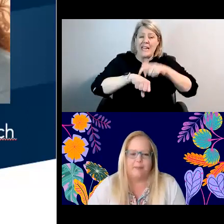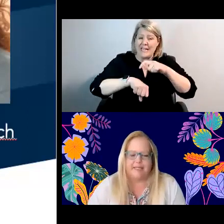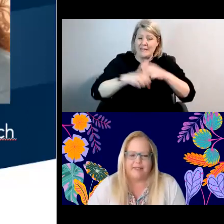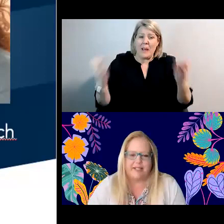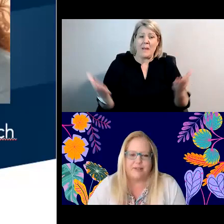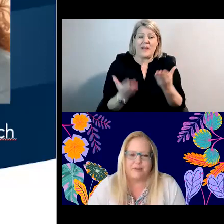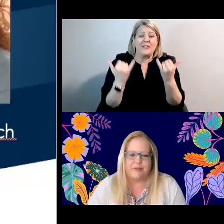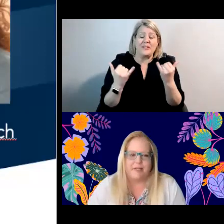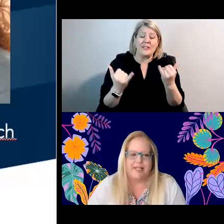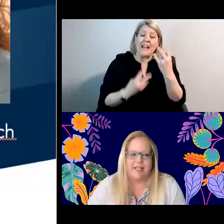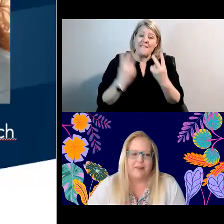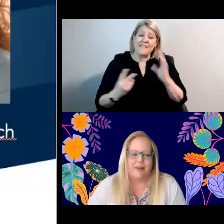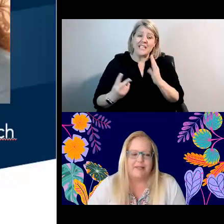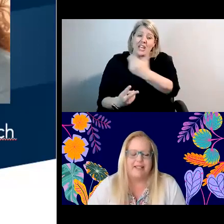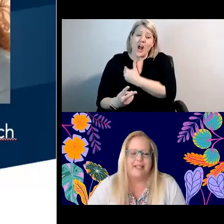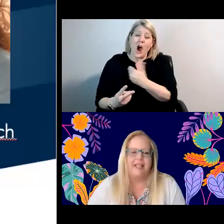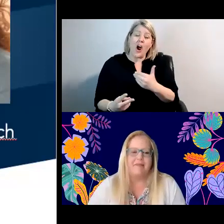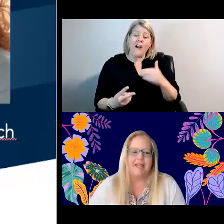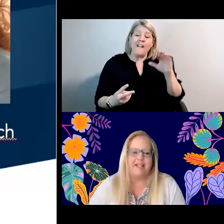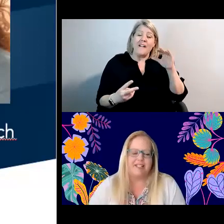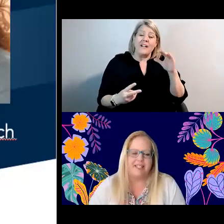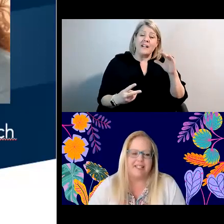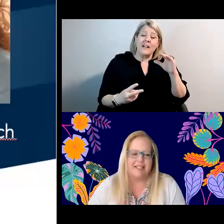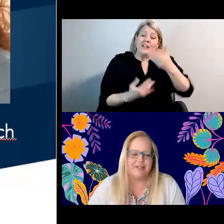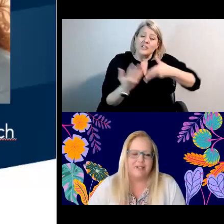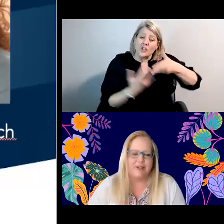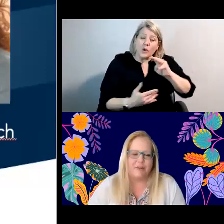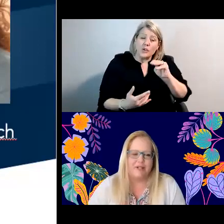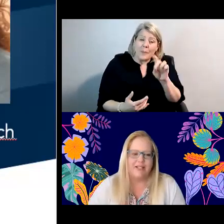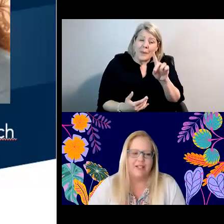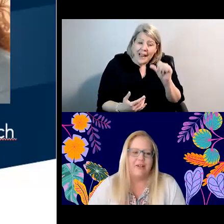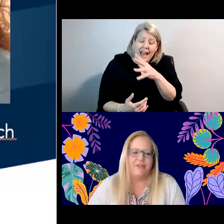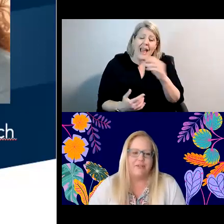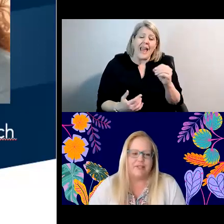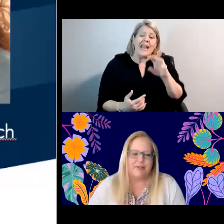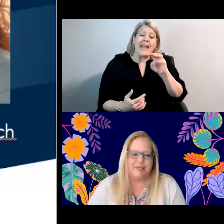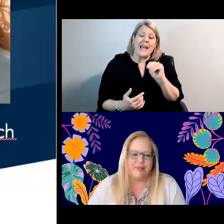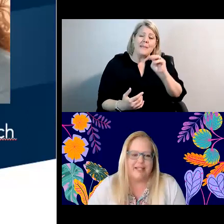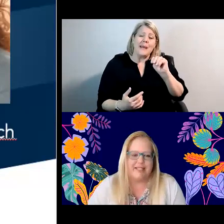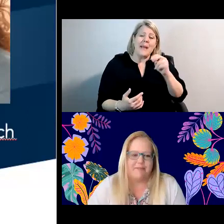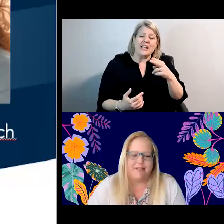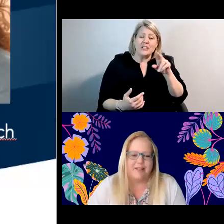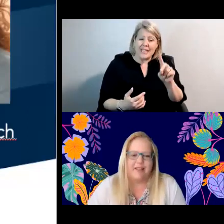Please visit our social media and website mhddcenter.org for resources related to mental health